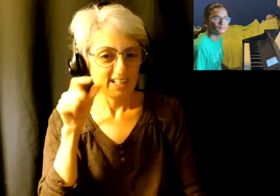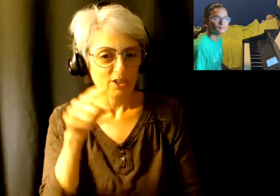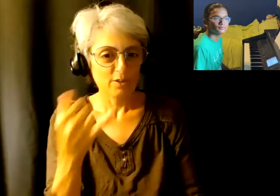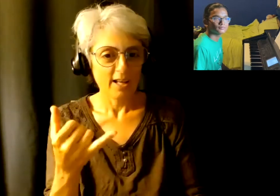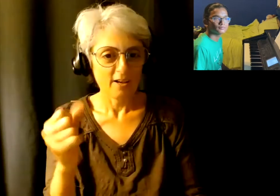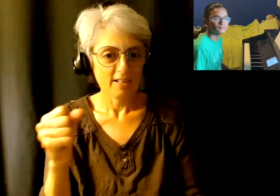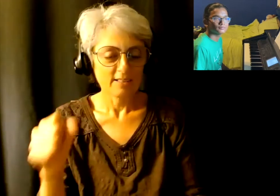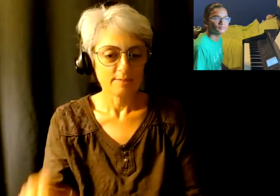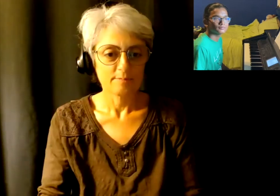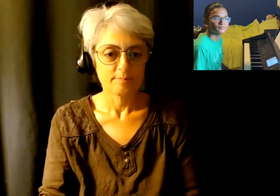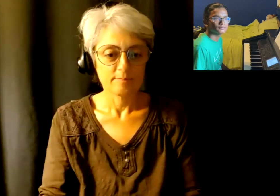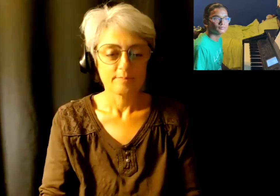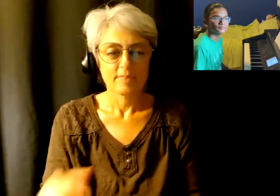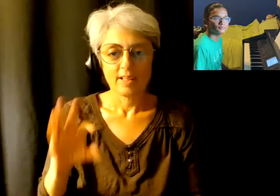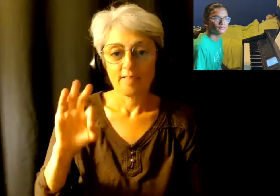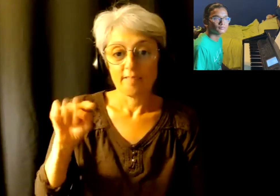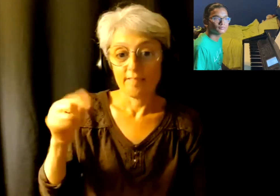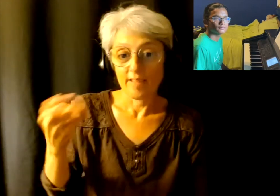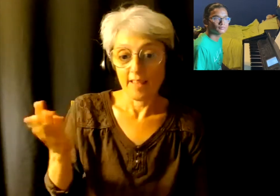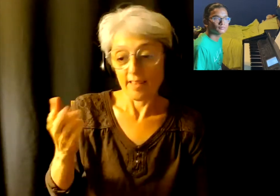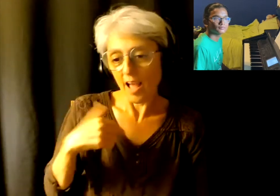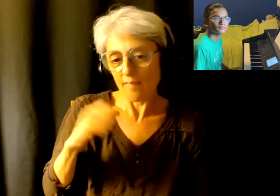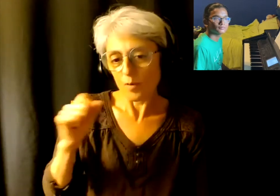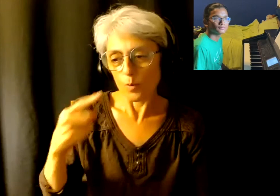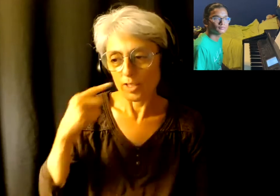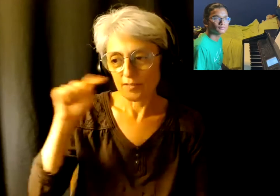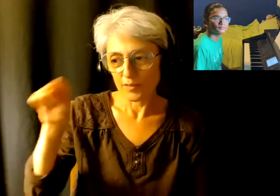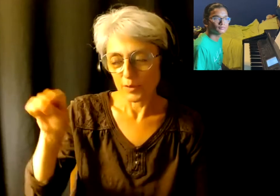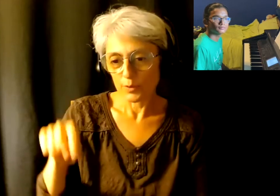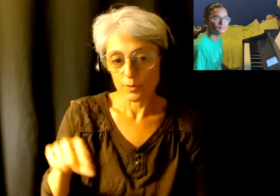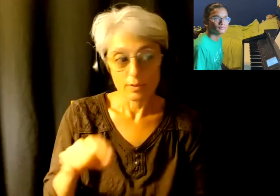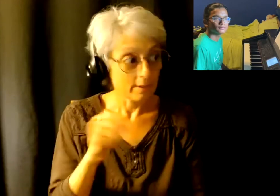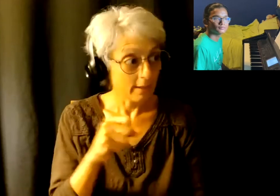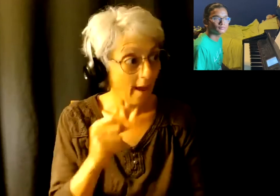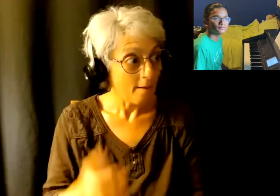Faith: Sid, this is Faith I have a question for you. Sid: Yeah.